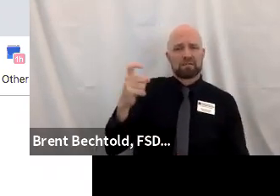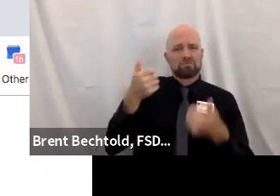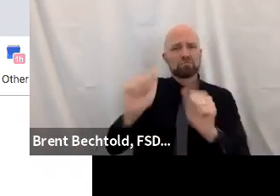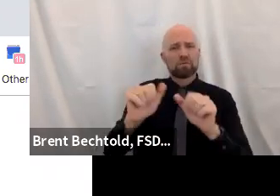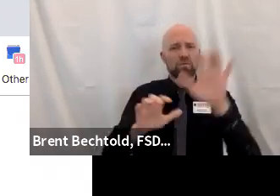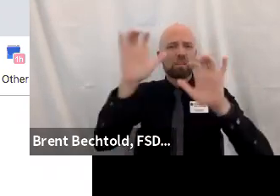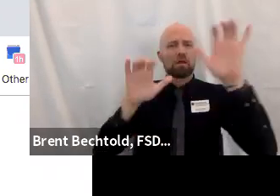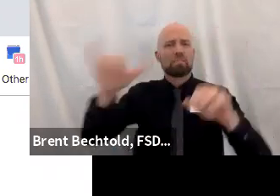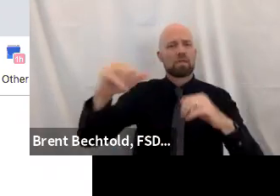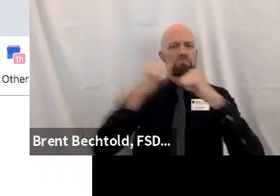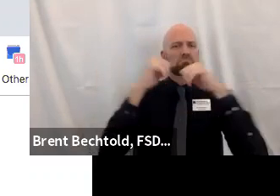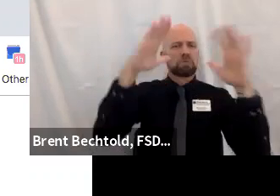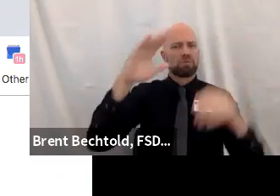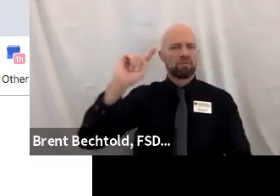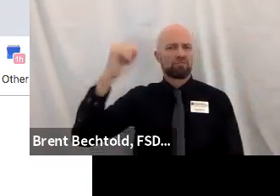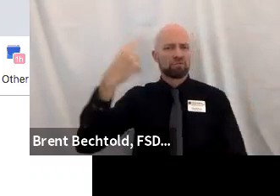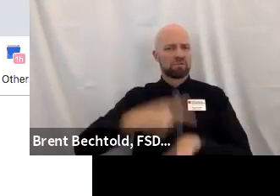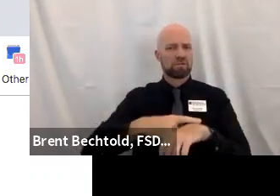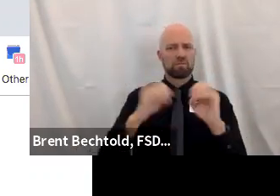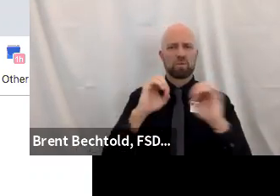that would be the same as expecting Alex Honnold